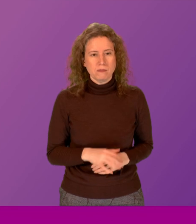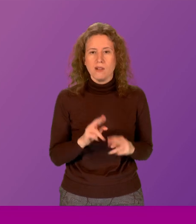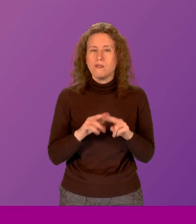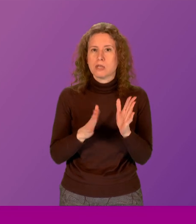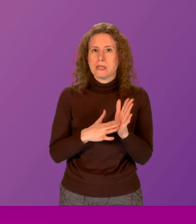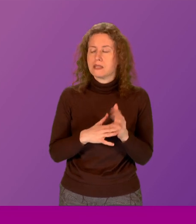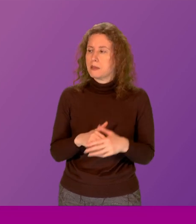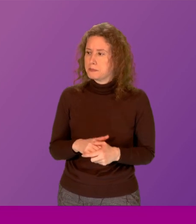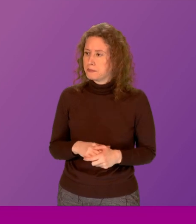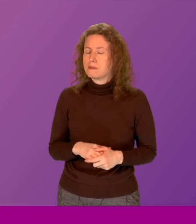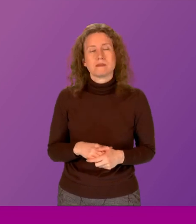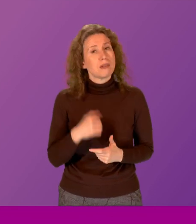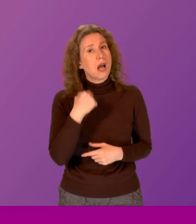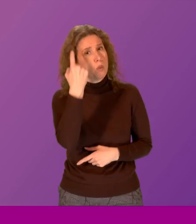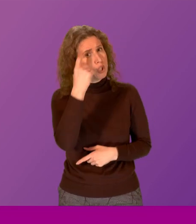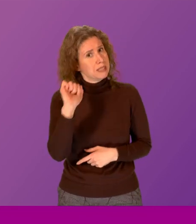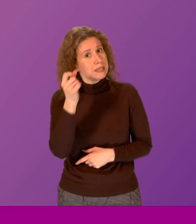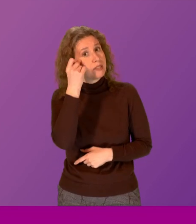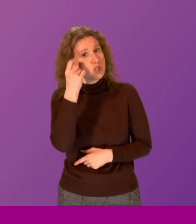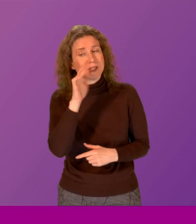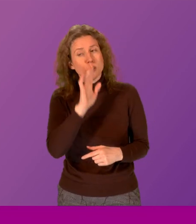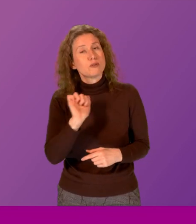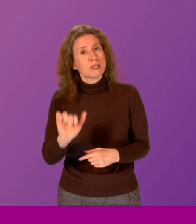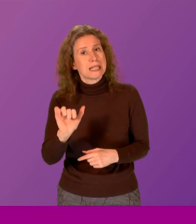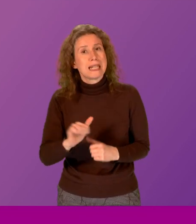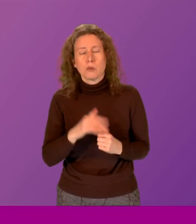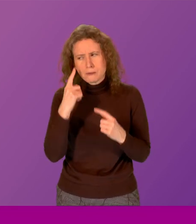I will seriously consider Stephen Kerr’s suggestion, and we will look to see whether